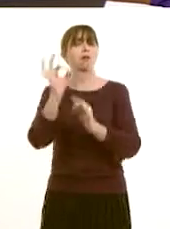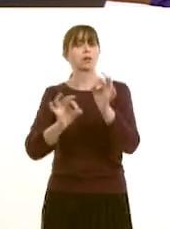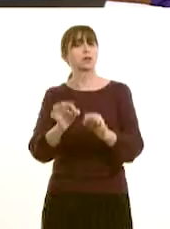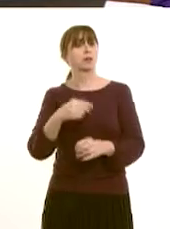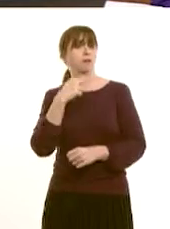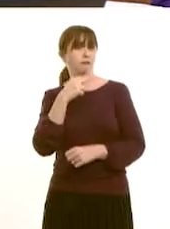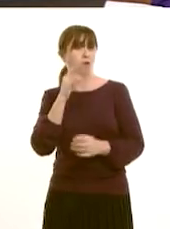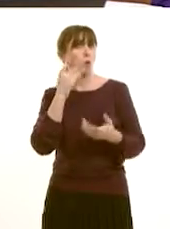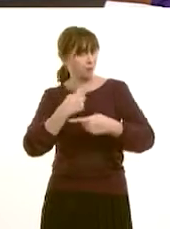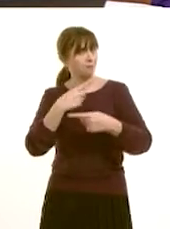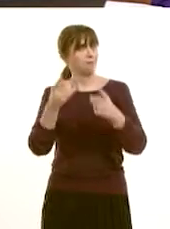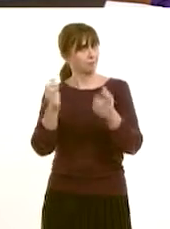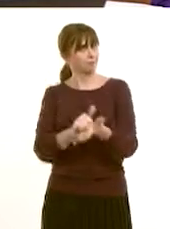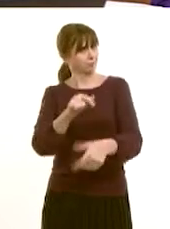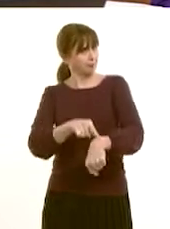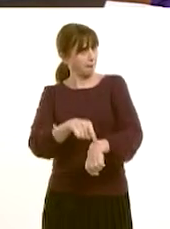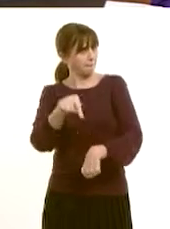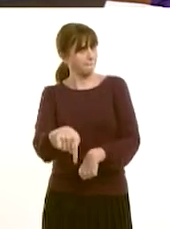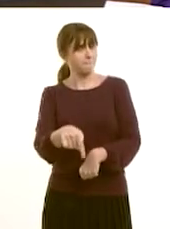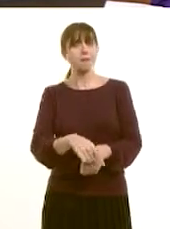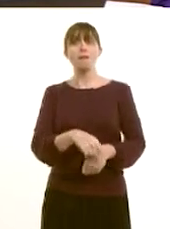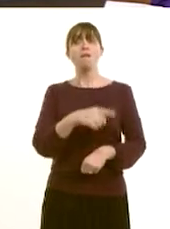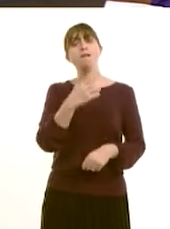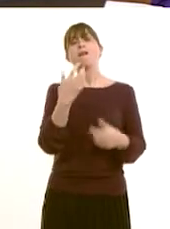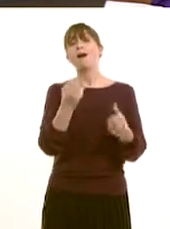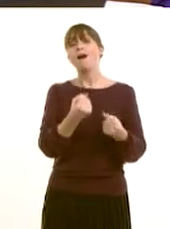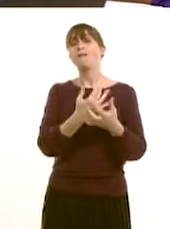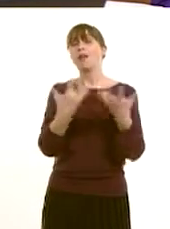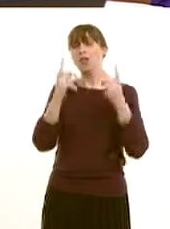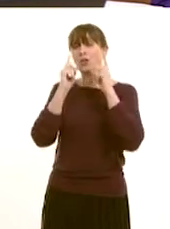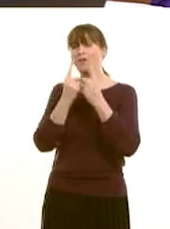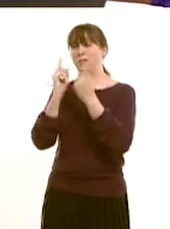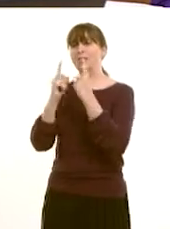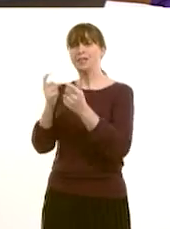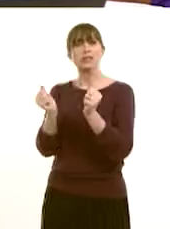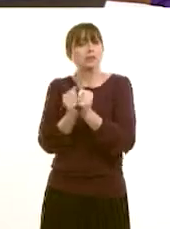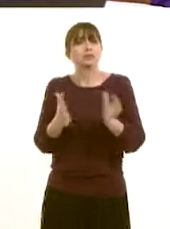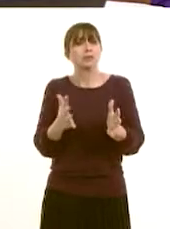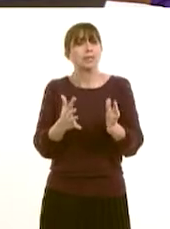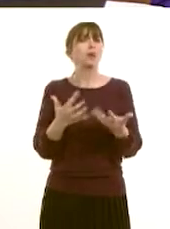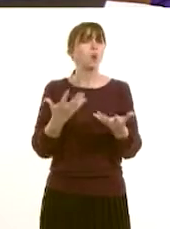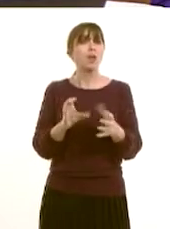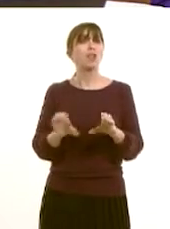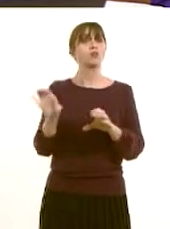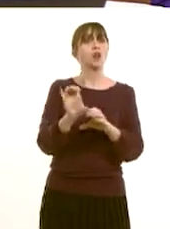The reality is, from your point of view, I can tell you there are many in the university sector who disagree with the tuition fee grant and with your proposals, which is to make